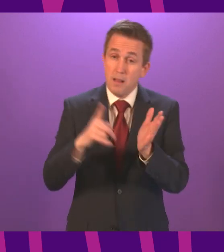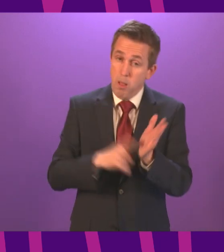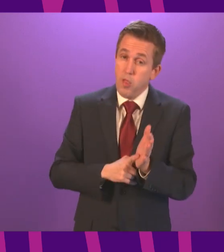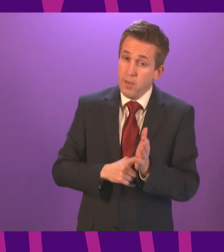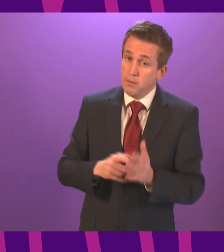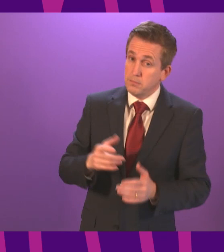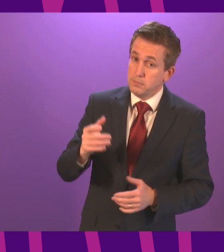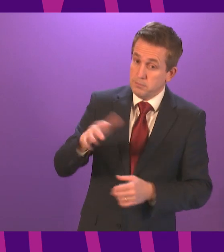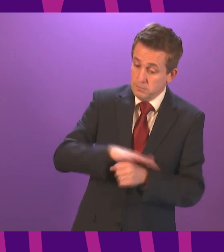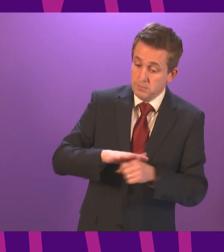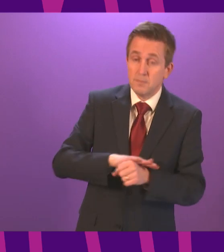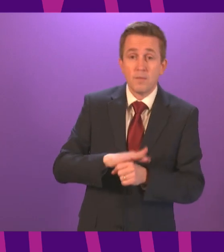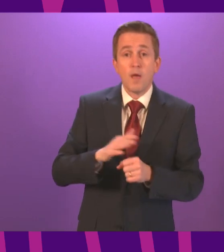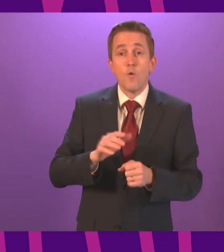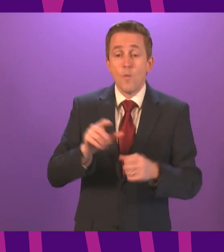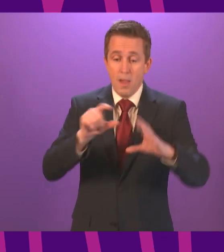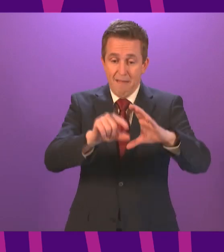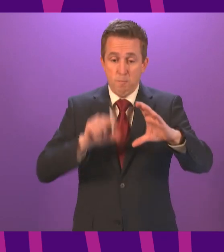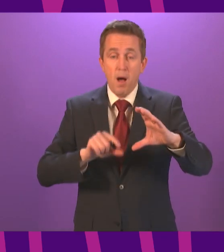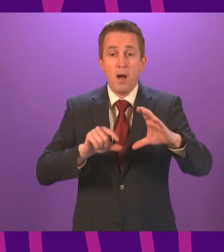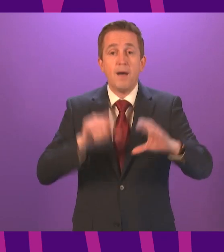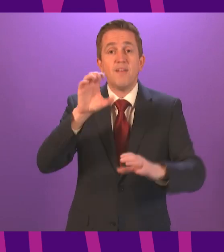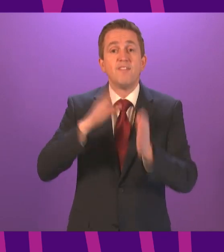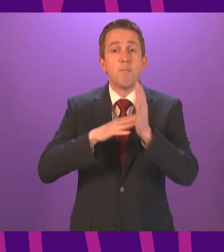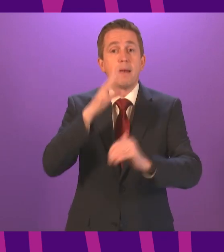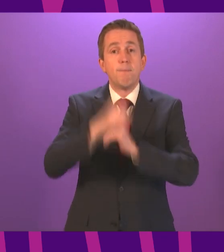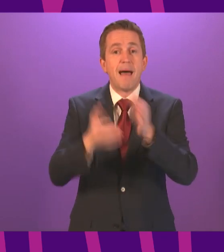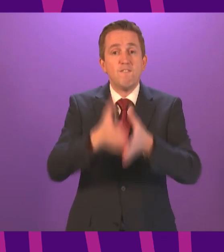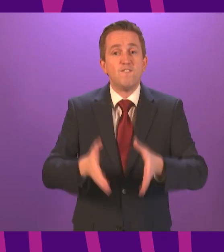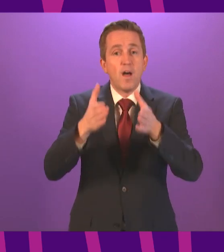million fund that we will make available for social and community support for council areas